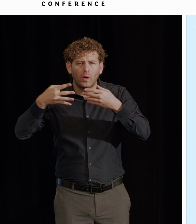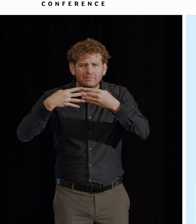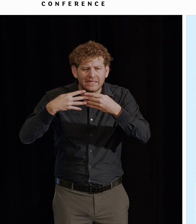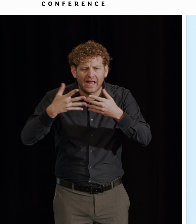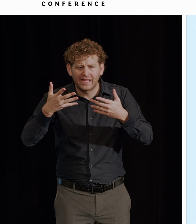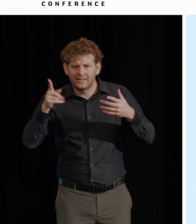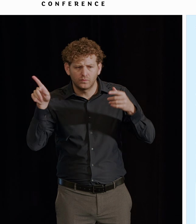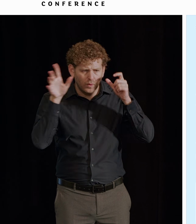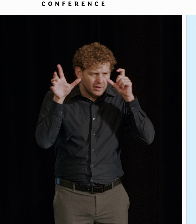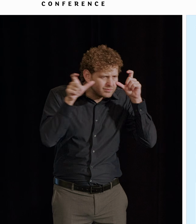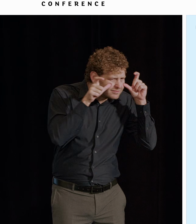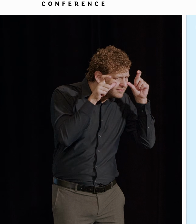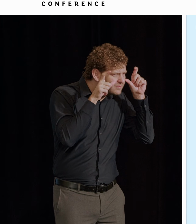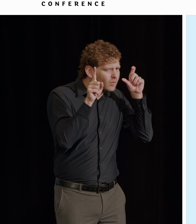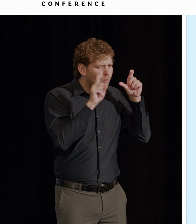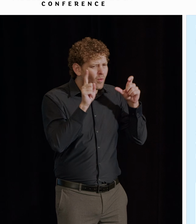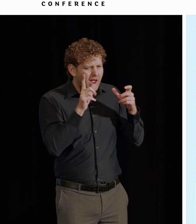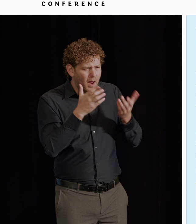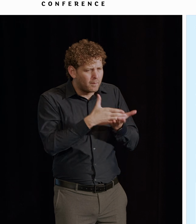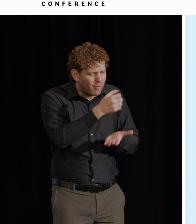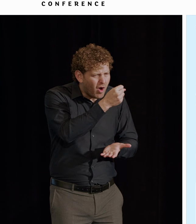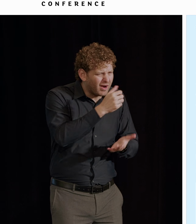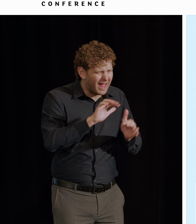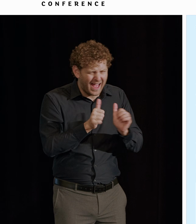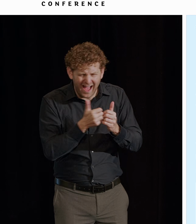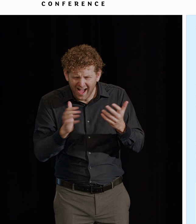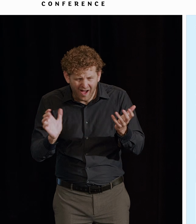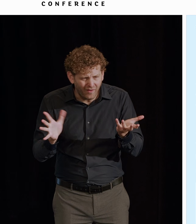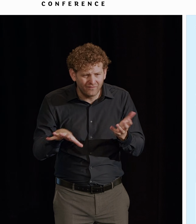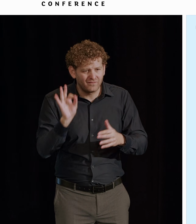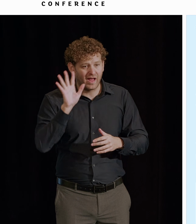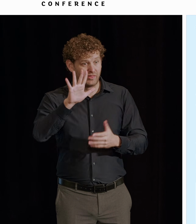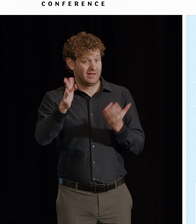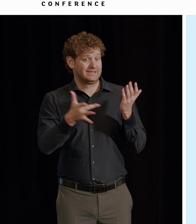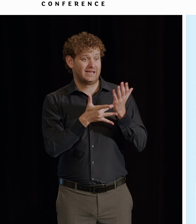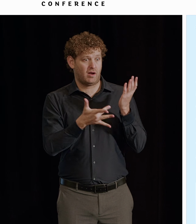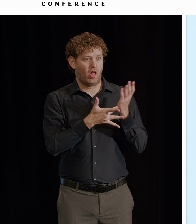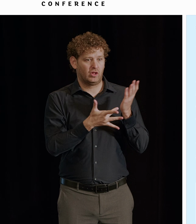They're now bringing that technologies to the Meta AI glasses.